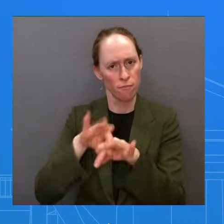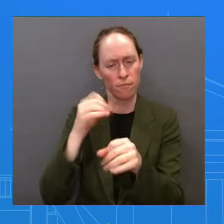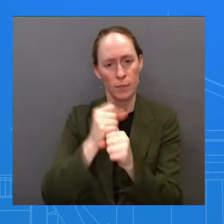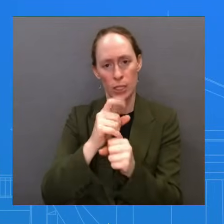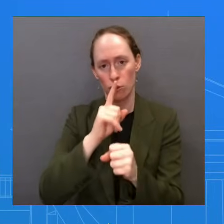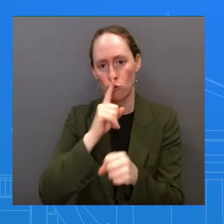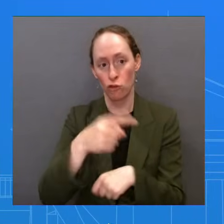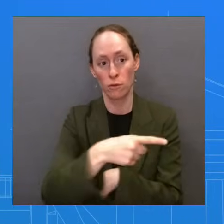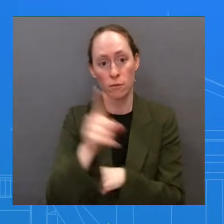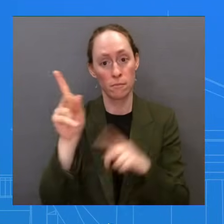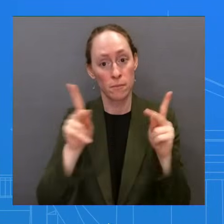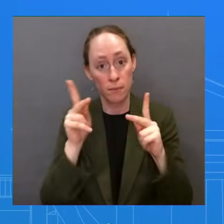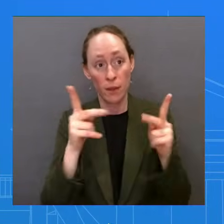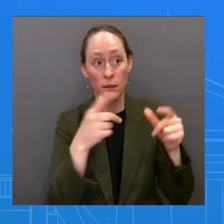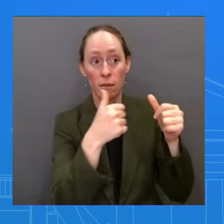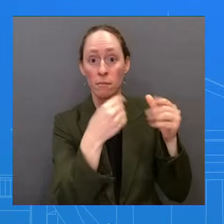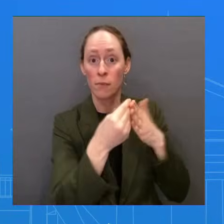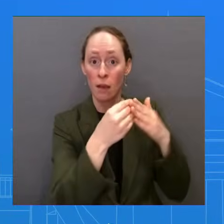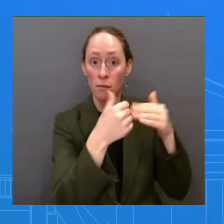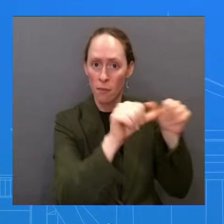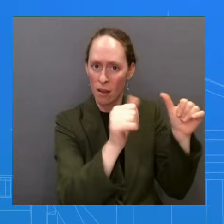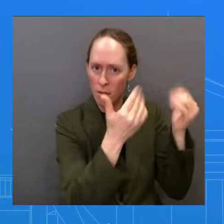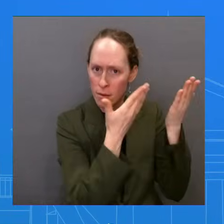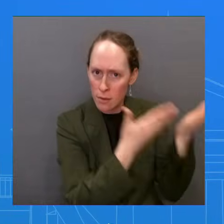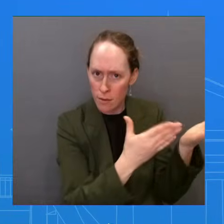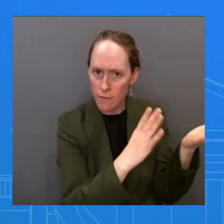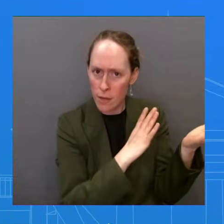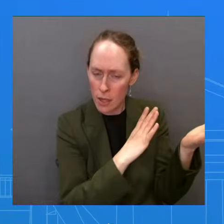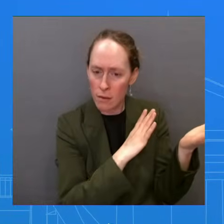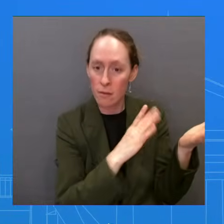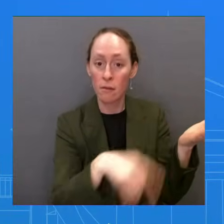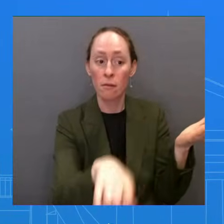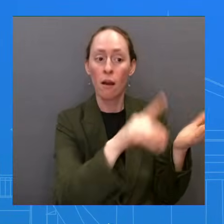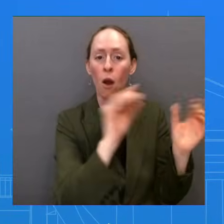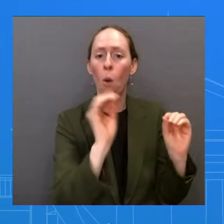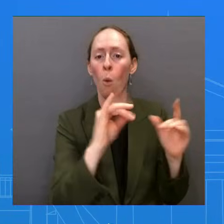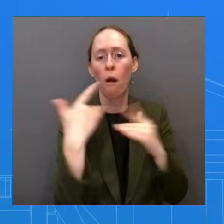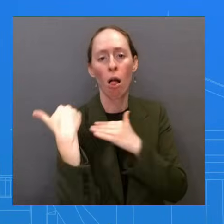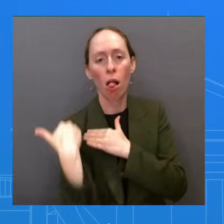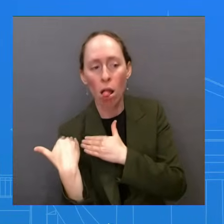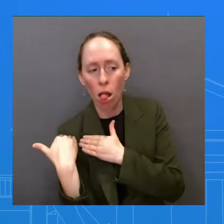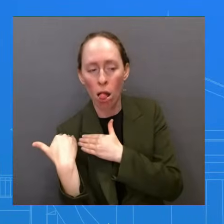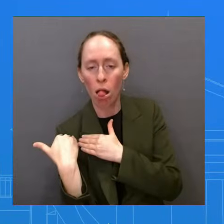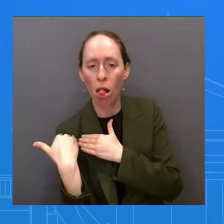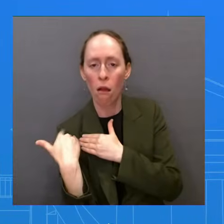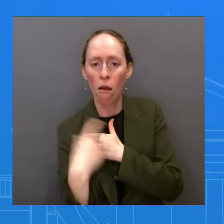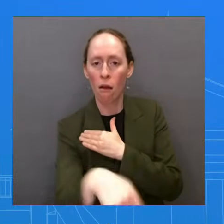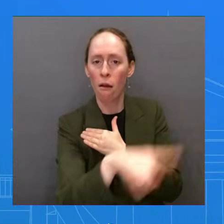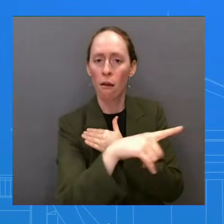And we stand ready to use those tools if needed, as we have in the past several weeks. And so, look, we --